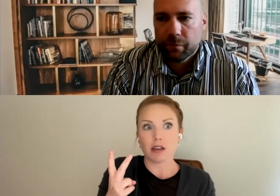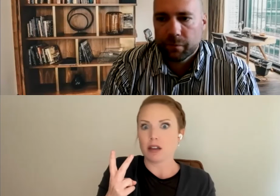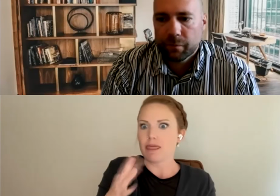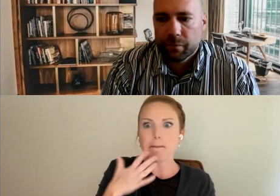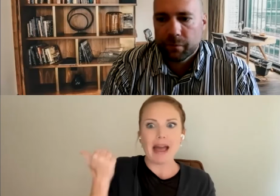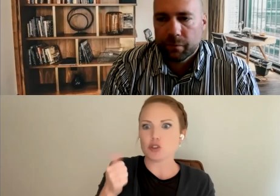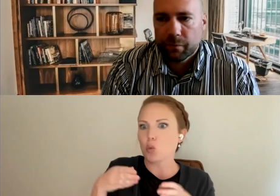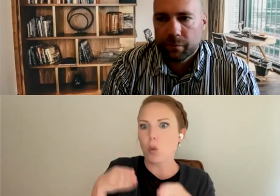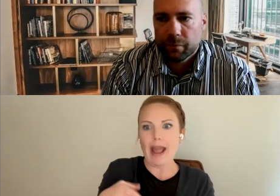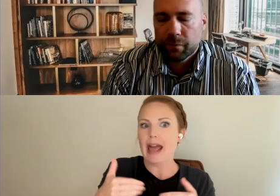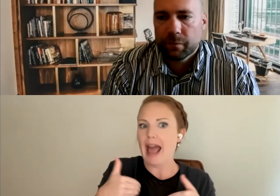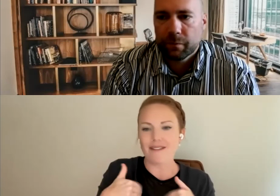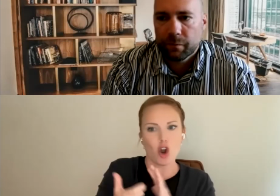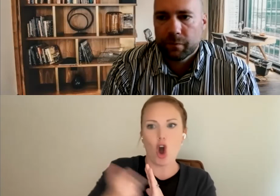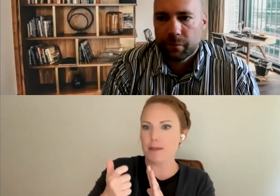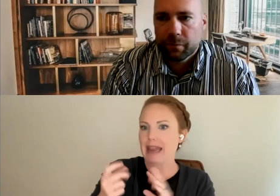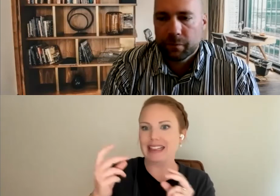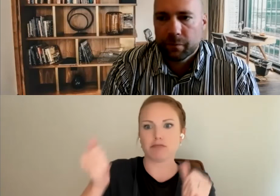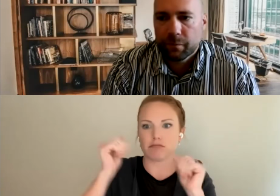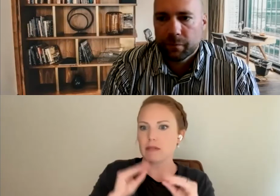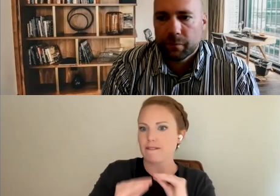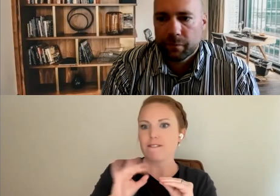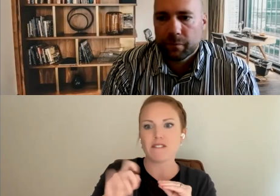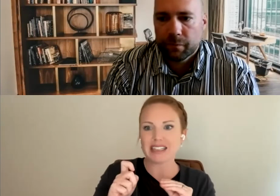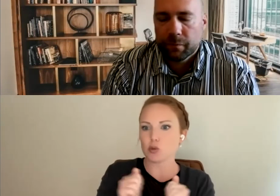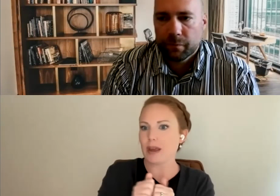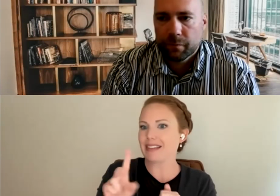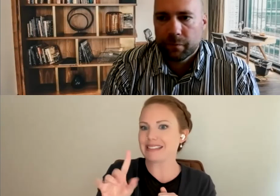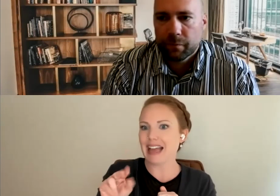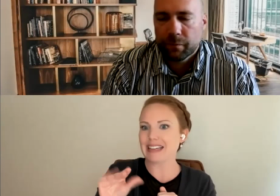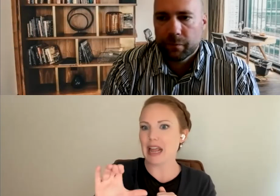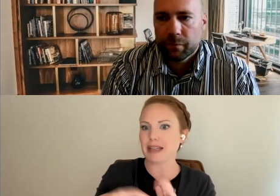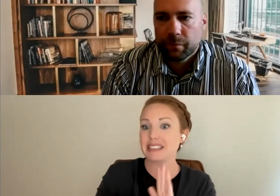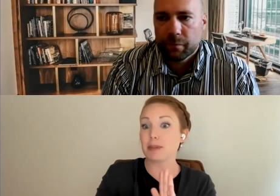this automatically happen with dynamic displays. So for example, if you're you looking at a